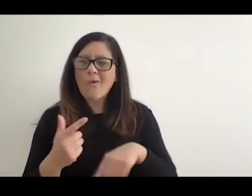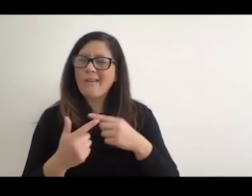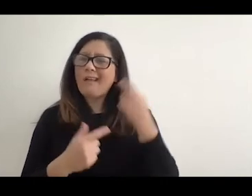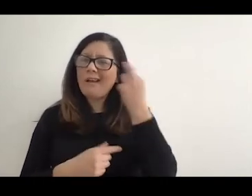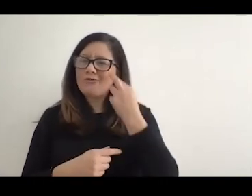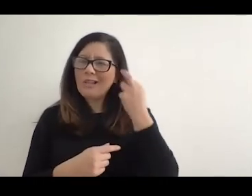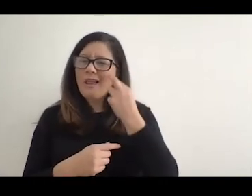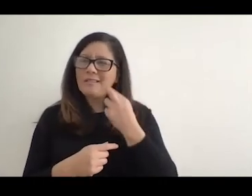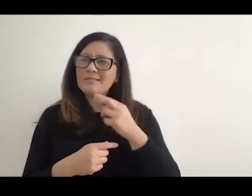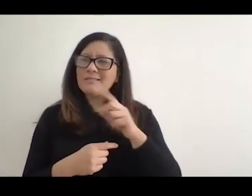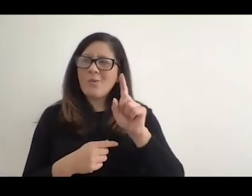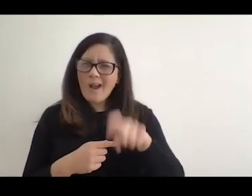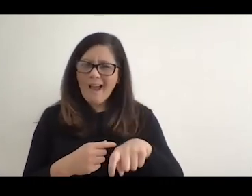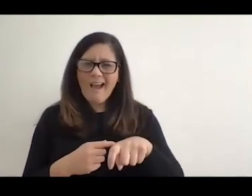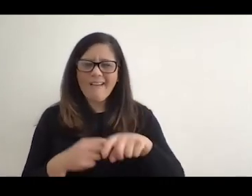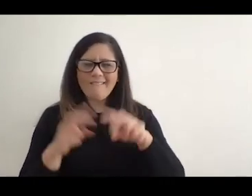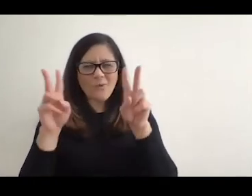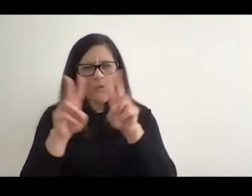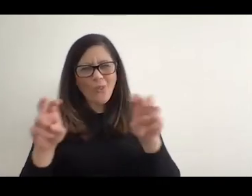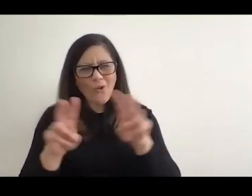we've got to really look at this.